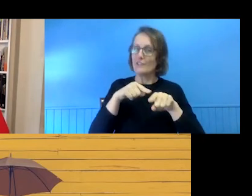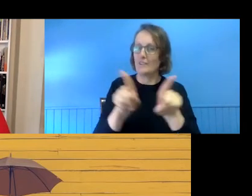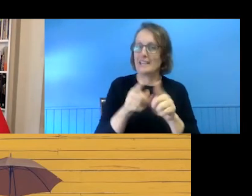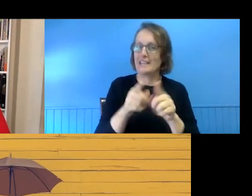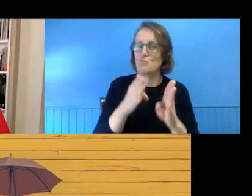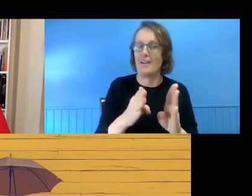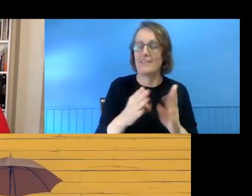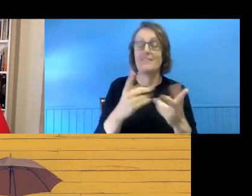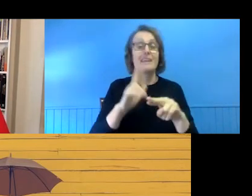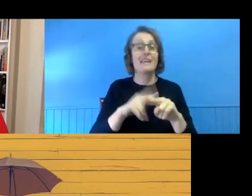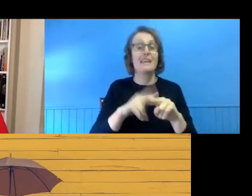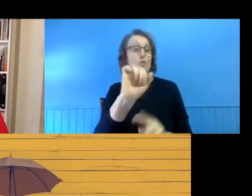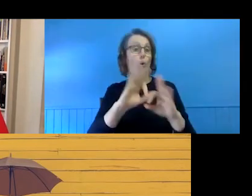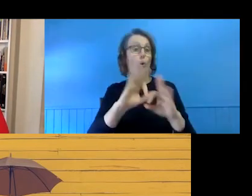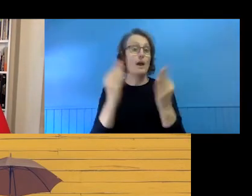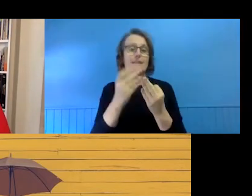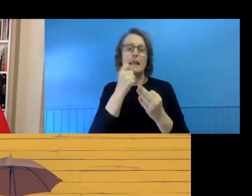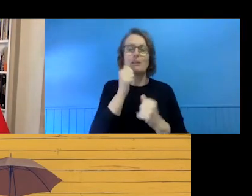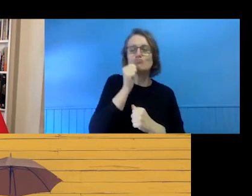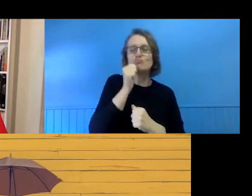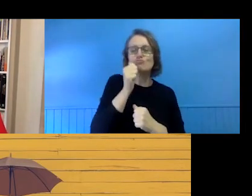If you have a slightly more playful or frivolous way of dealing with the